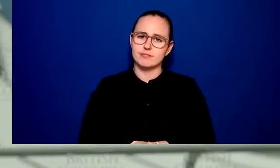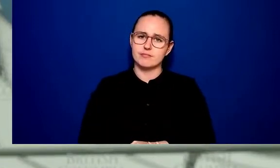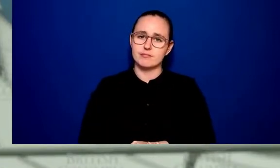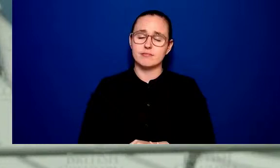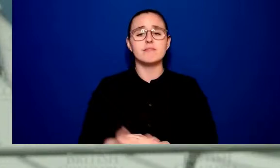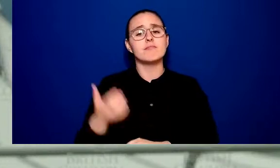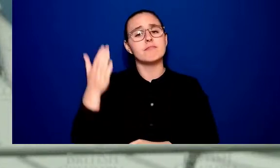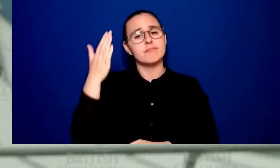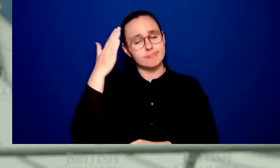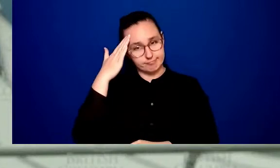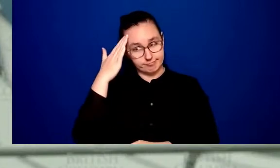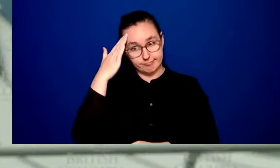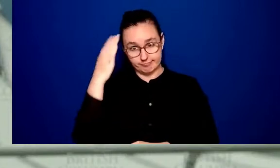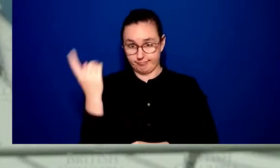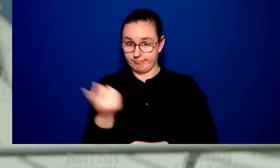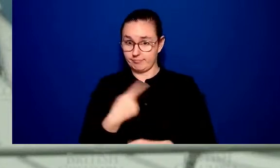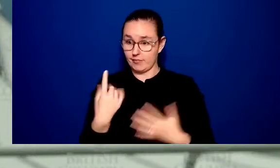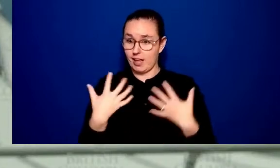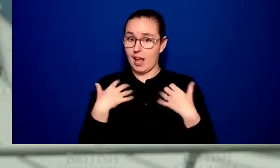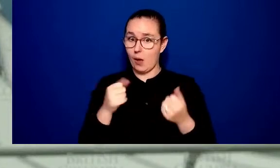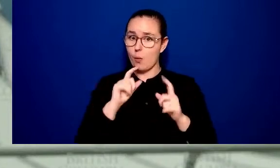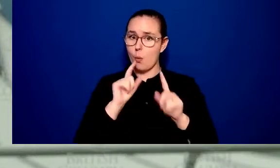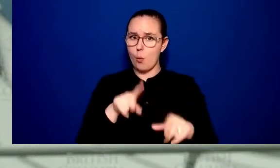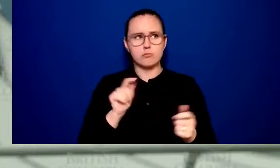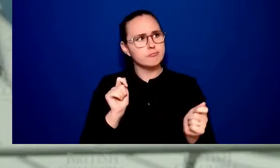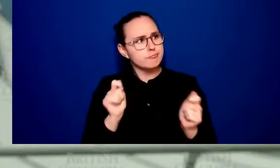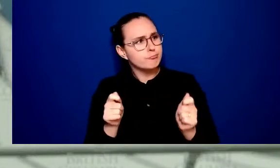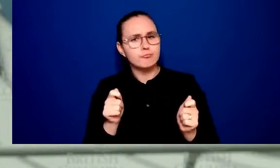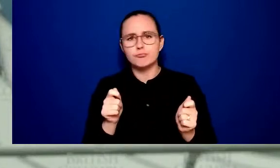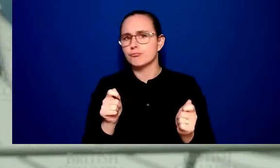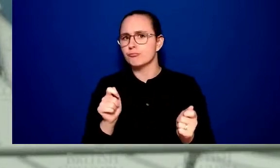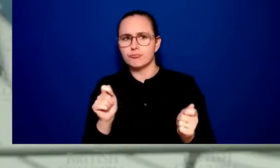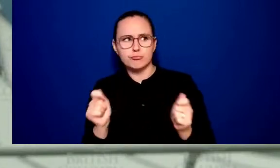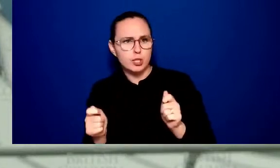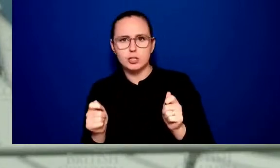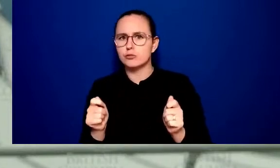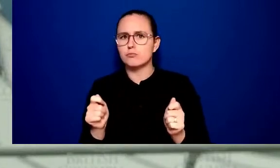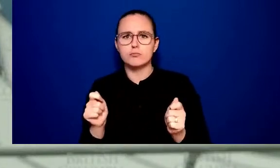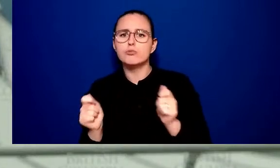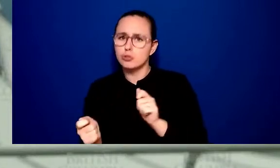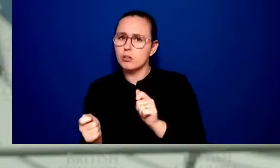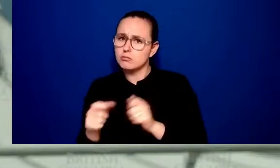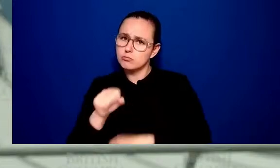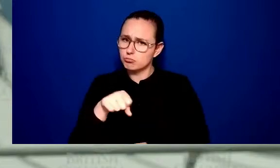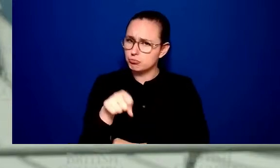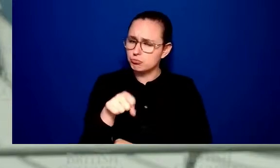as the pandemic evolves and changes and just as we may increase or decrease public health measures to ensure. Are